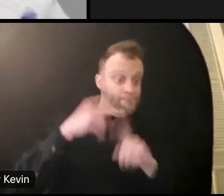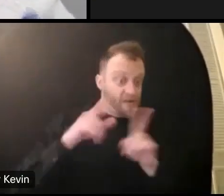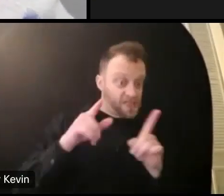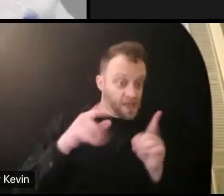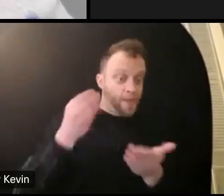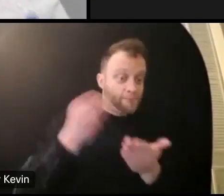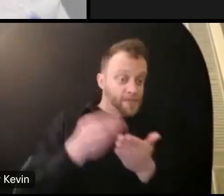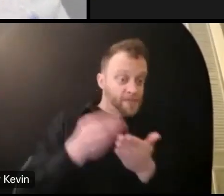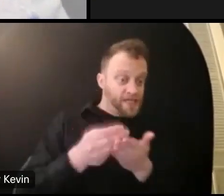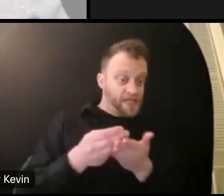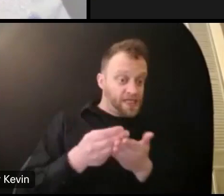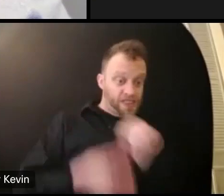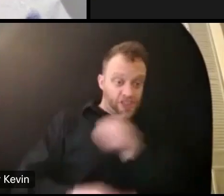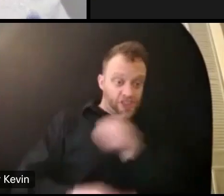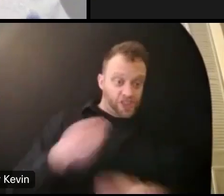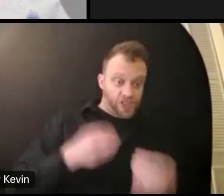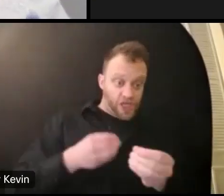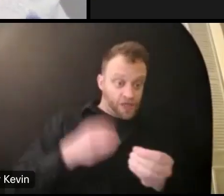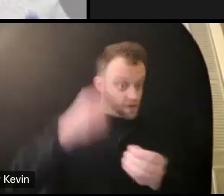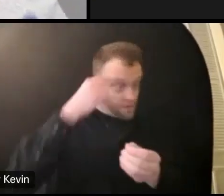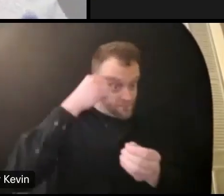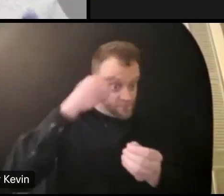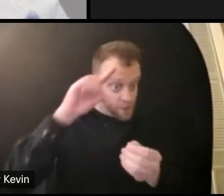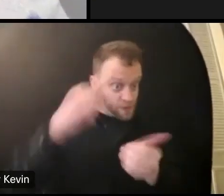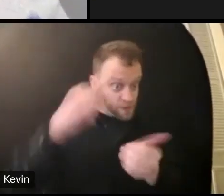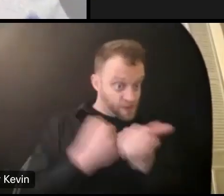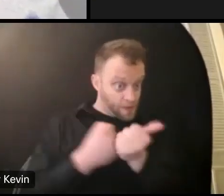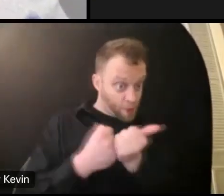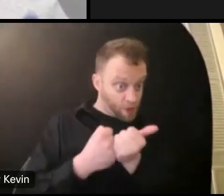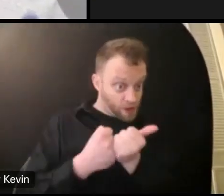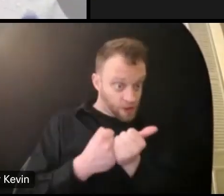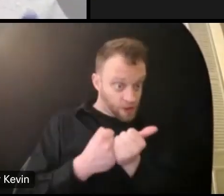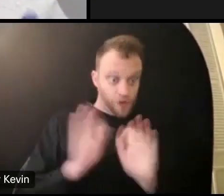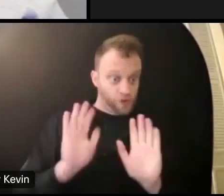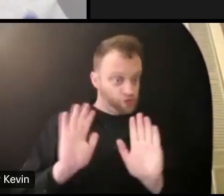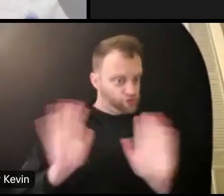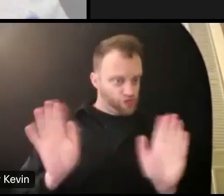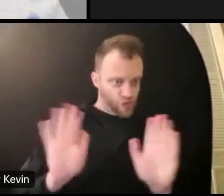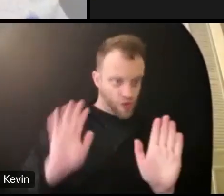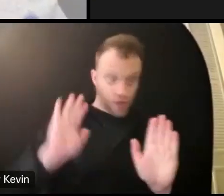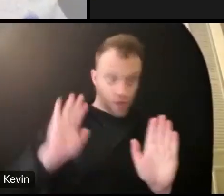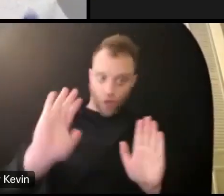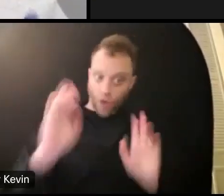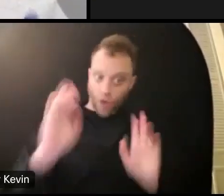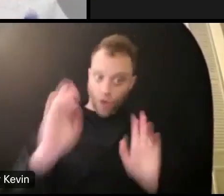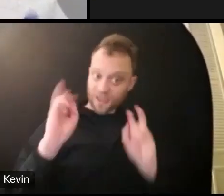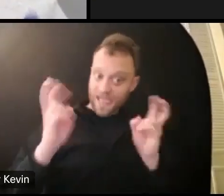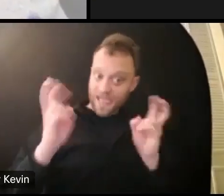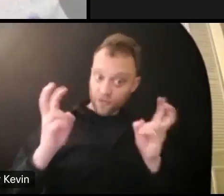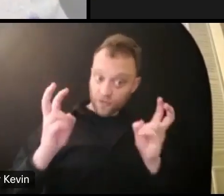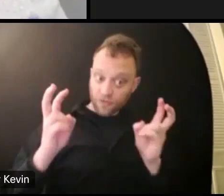in exchange for your position, for your title, for your friendship, for your acknowledgment,